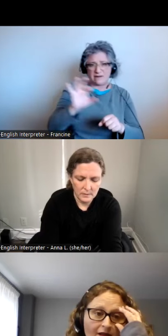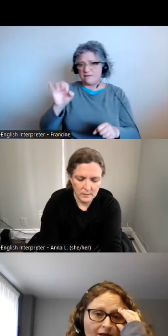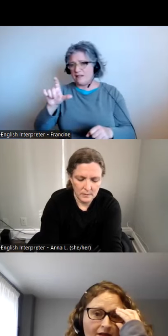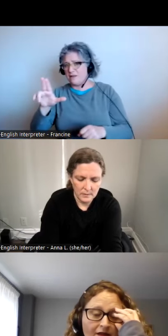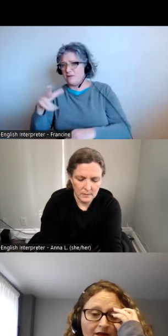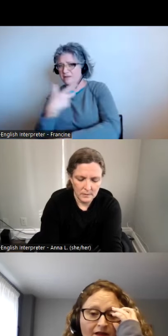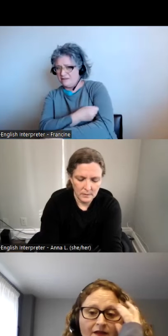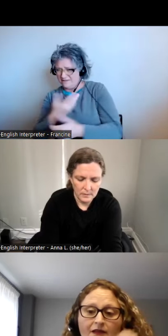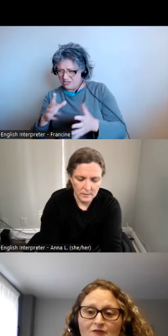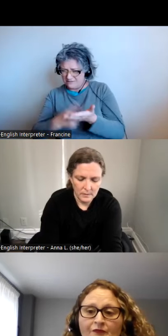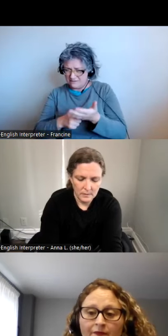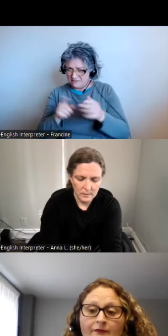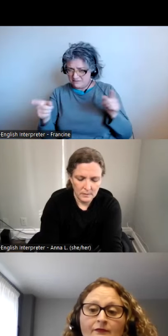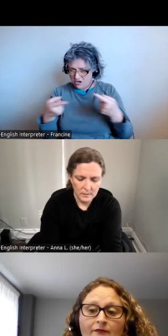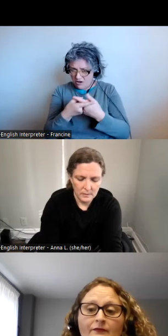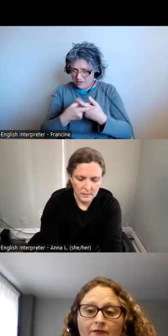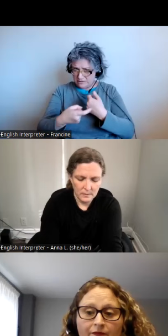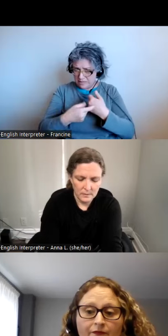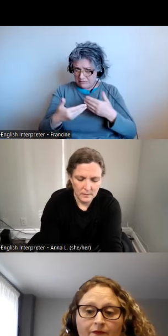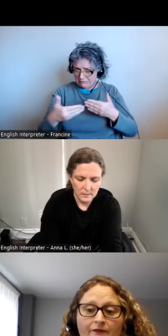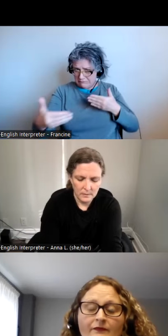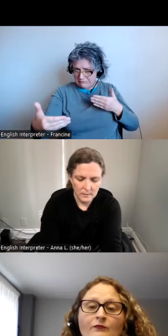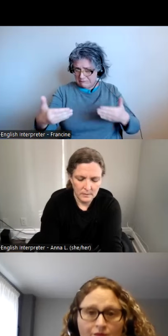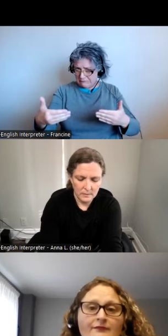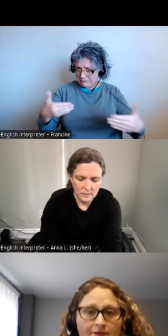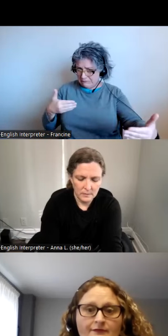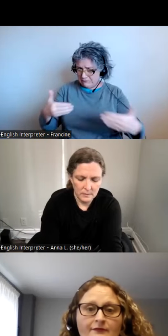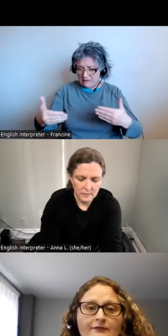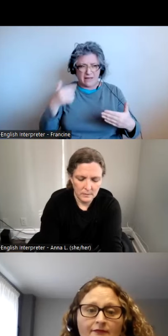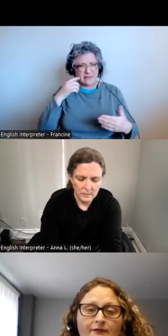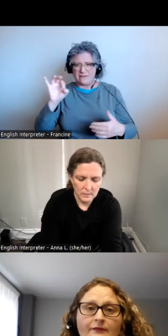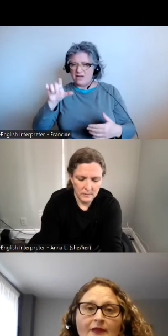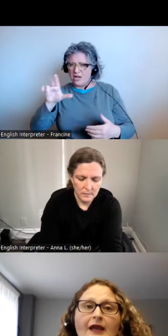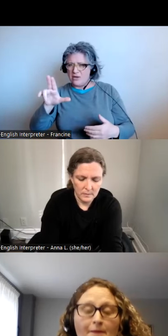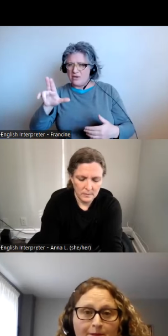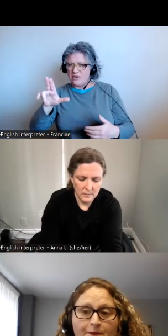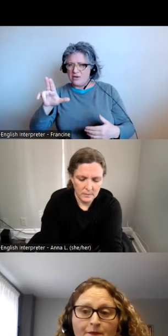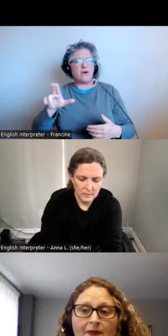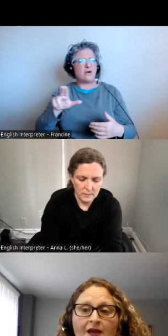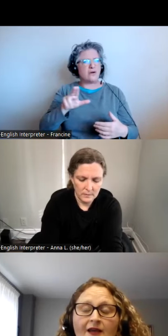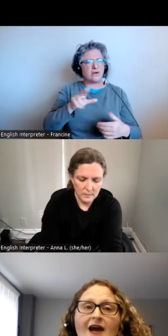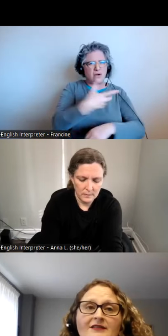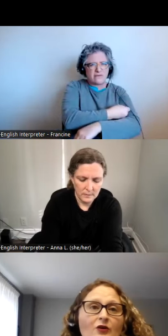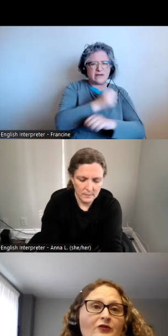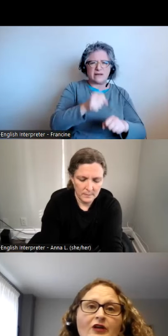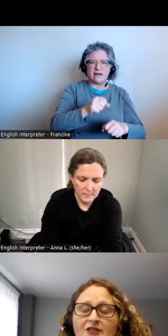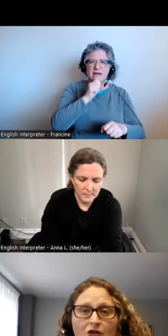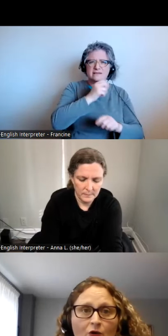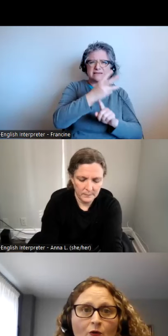between a Covid vaccine and a flu vaccine? Because I know flu vaccines are now eligible in really, really young kids. I think